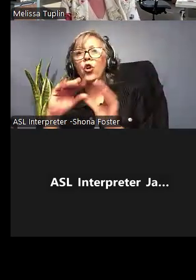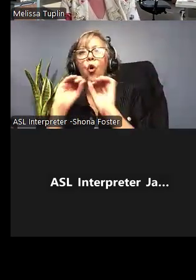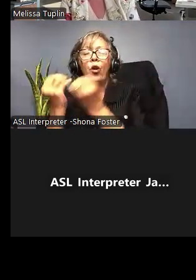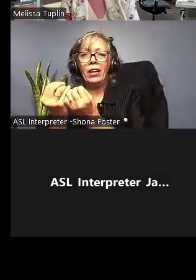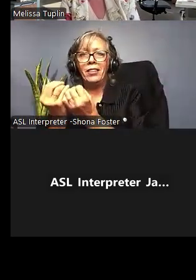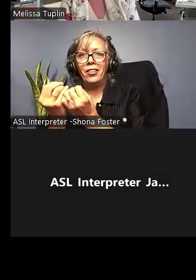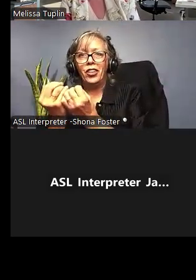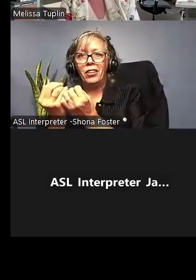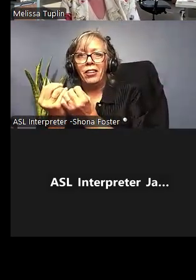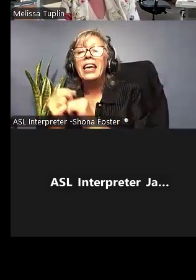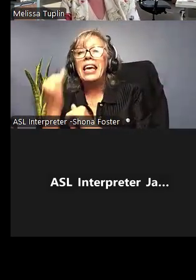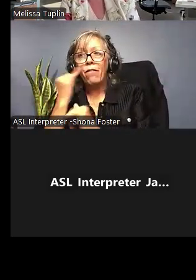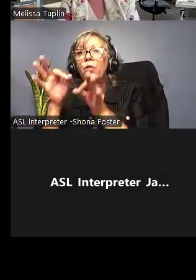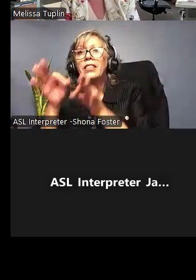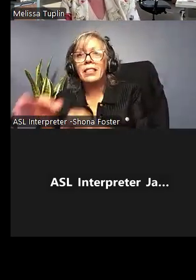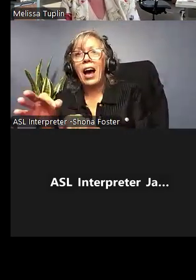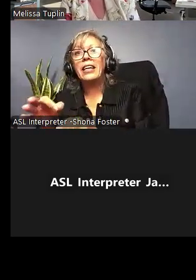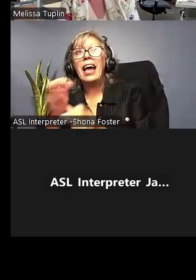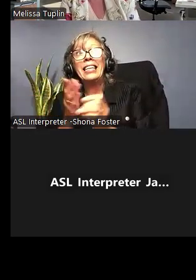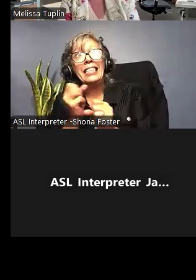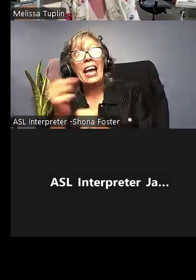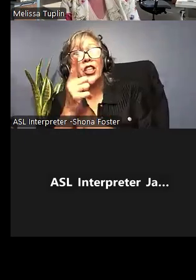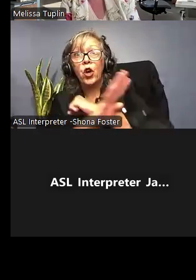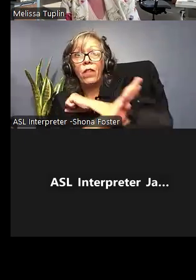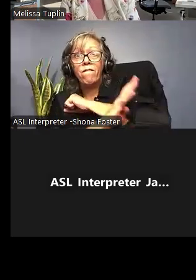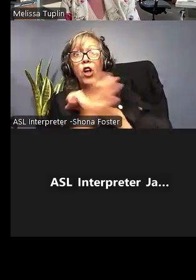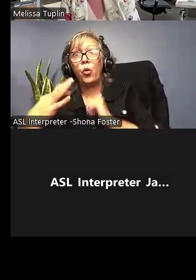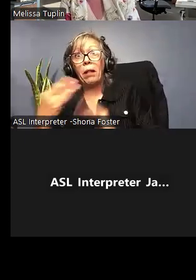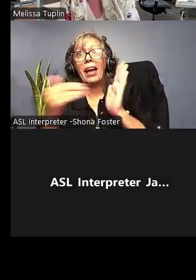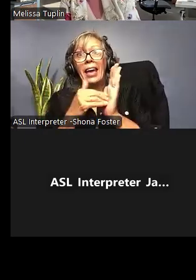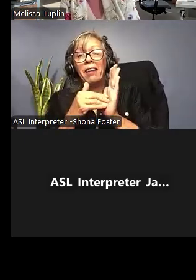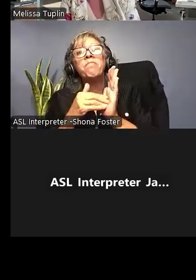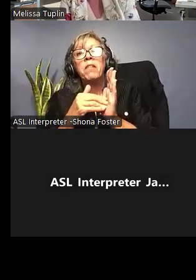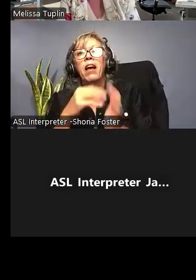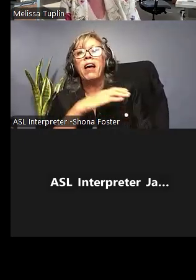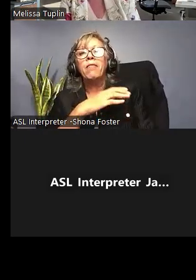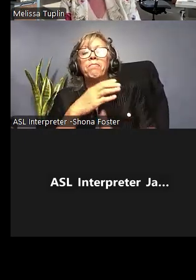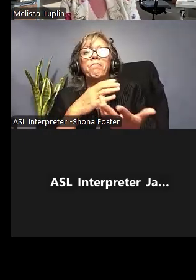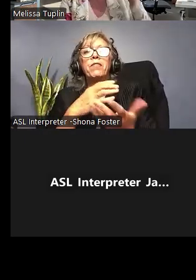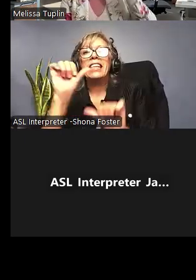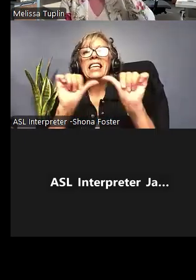apply for the four-year program next fall. So in that sense, we do recommend that new